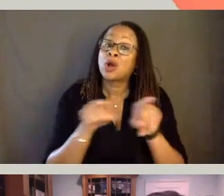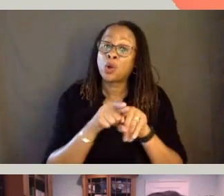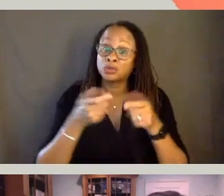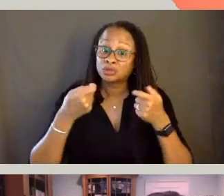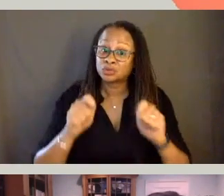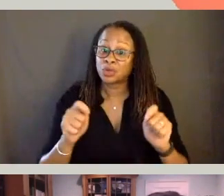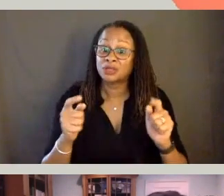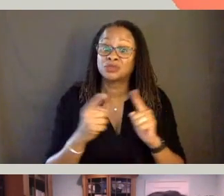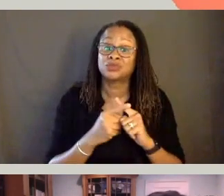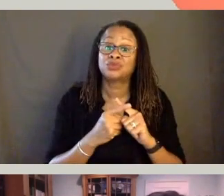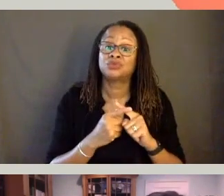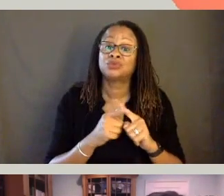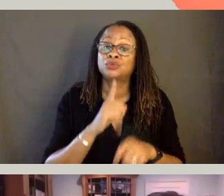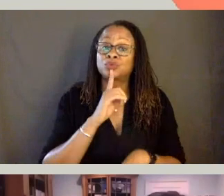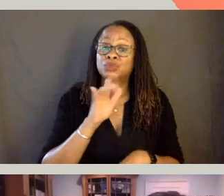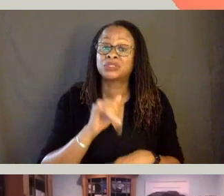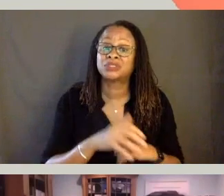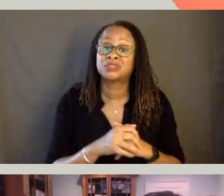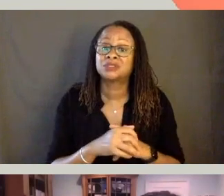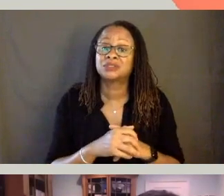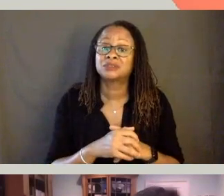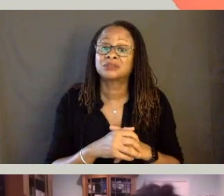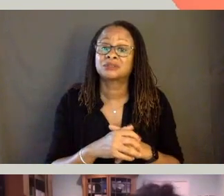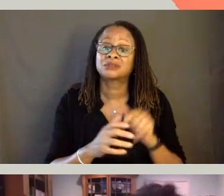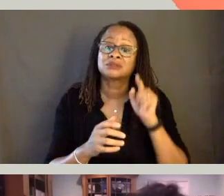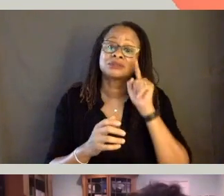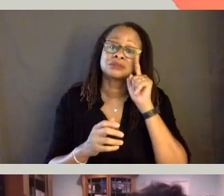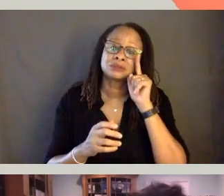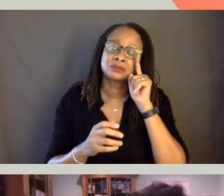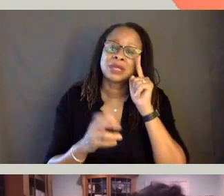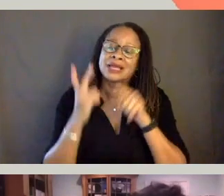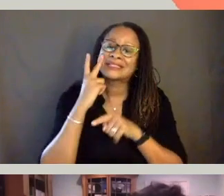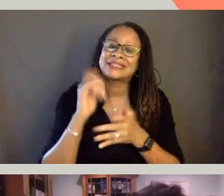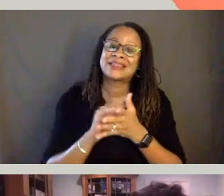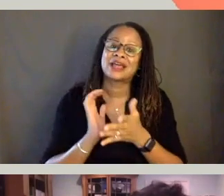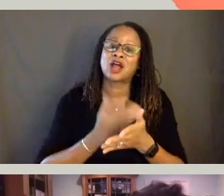we're trying to really see that our impact opportunity